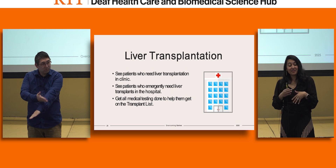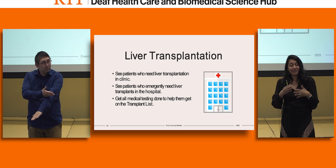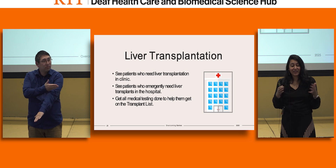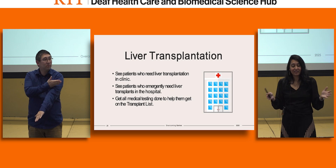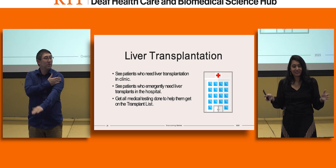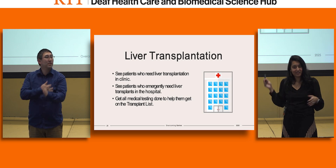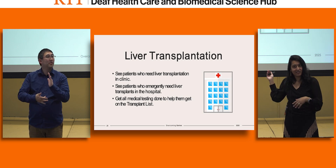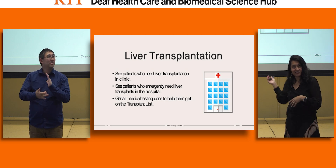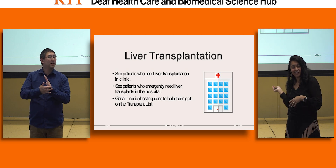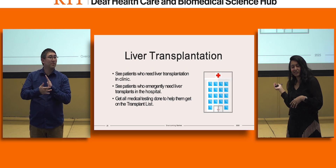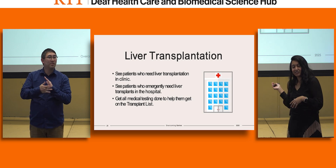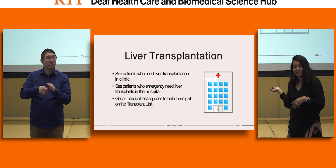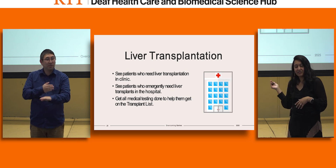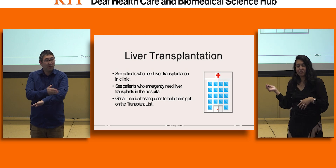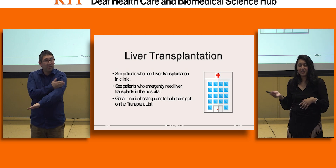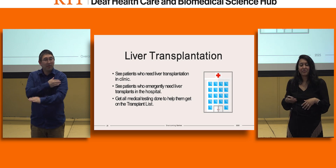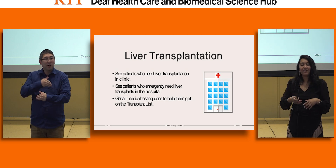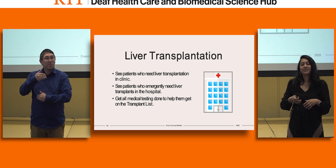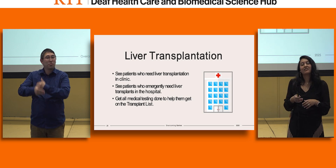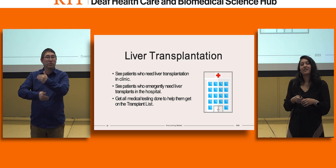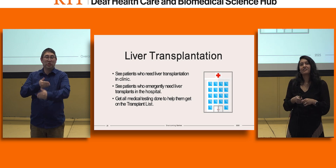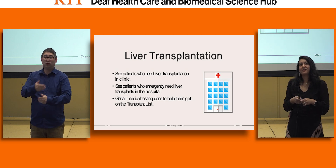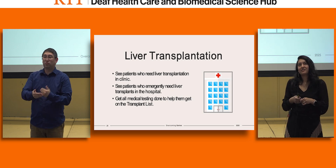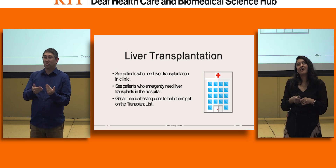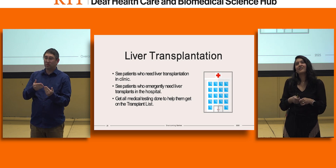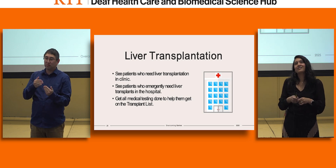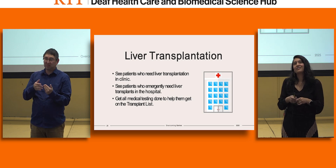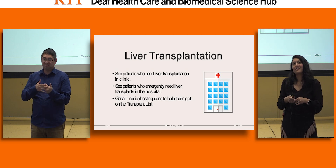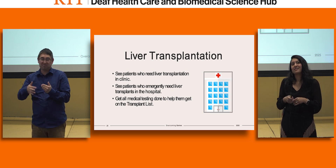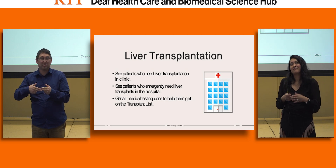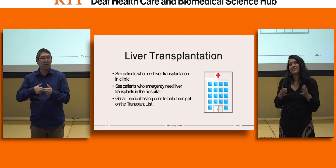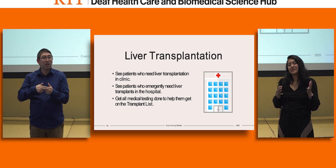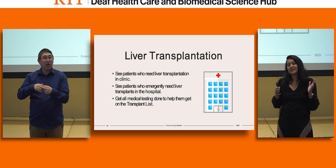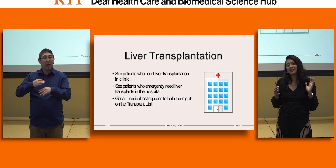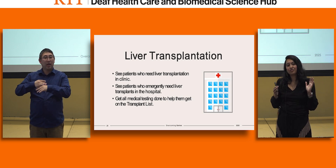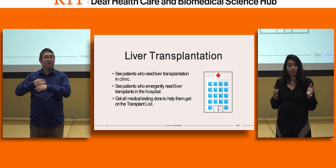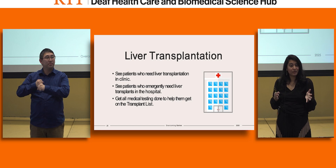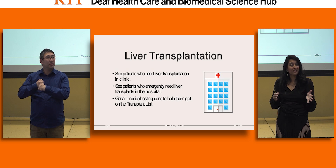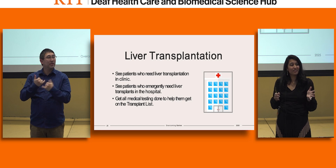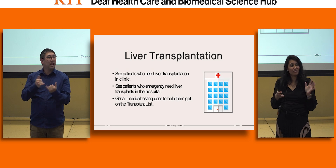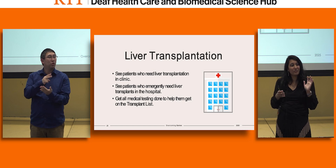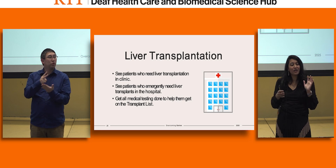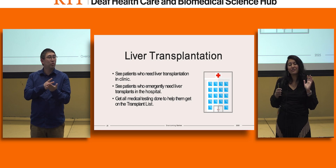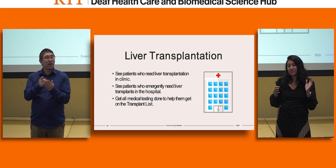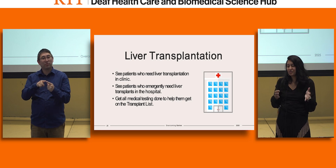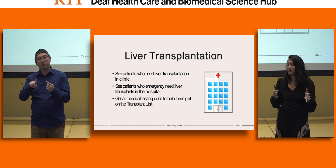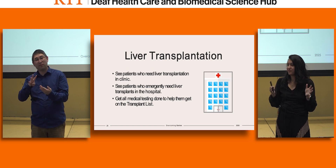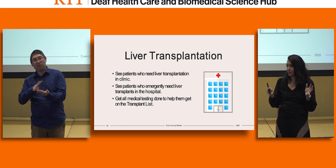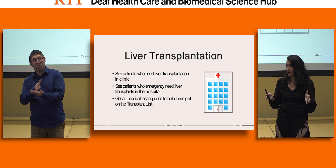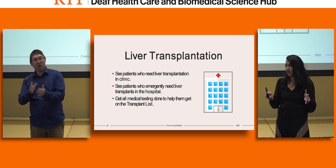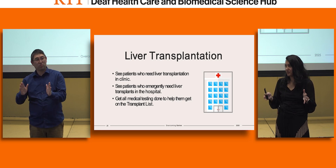that I'll talk to you a little bit about in the next few slides, it has shortened to about two to four hours,